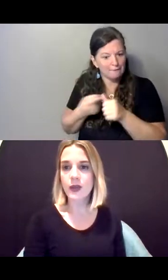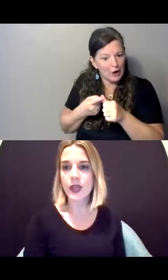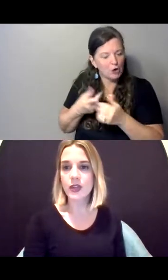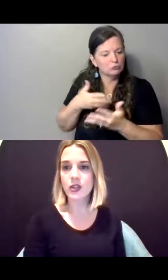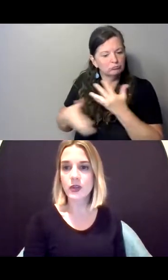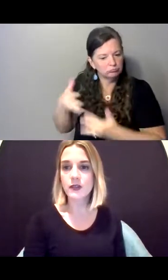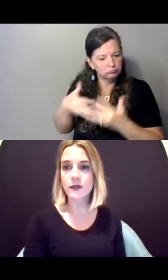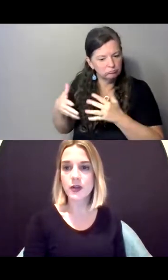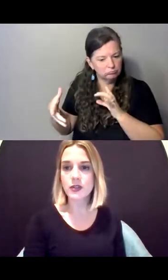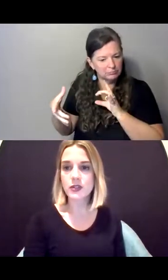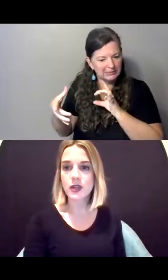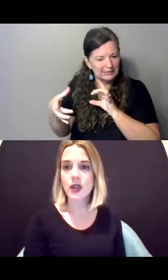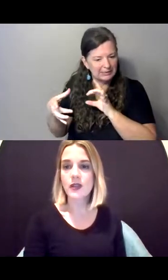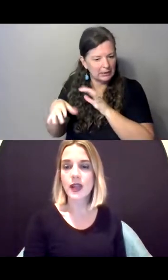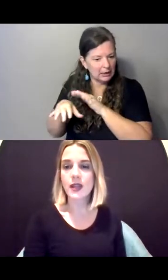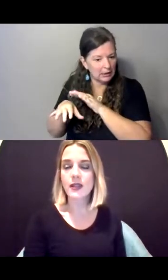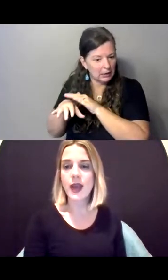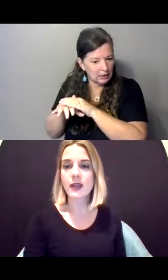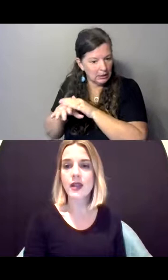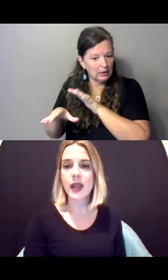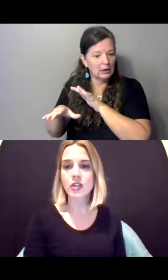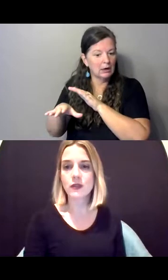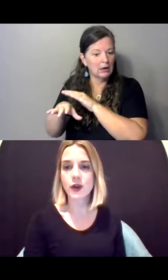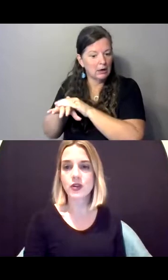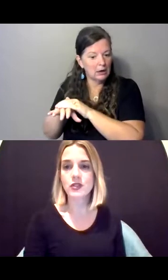what they can do is first, they need that connection. First,